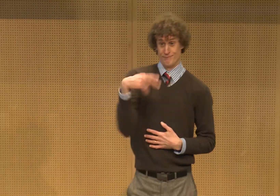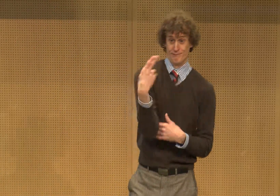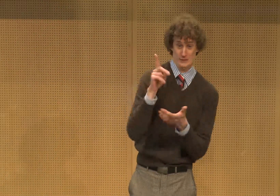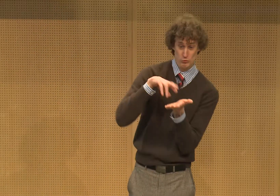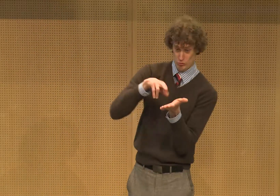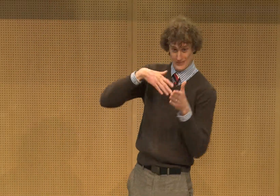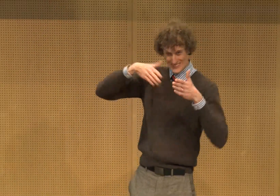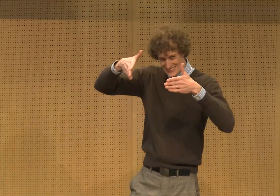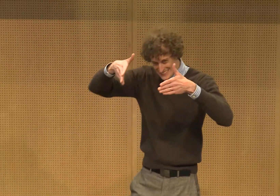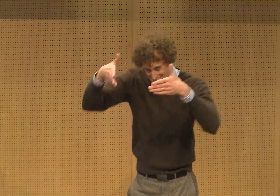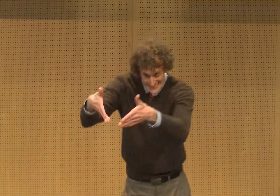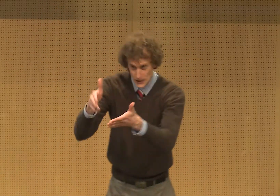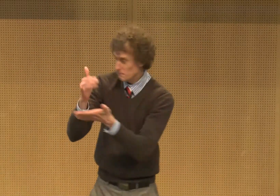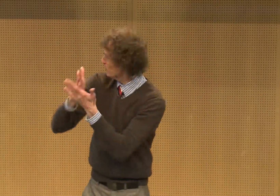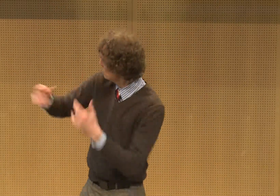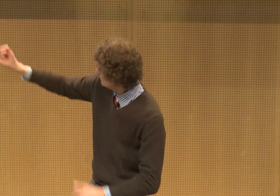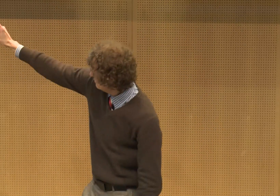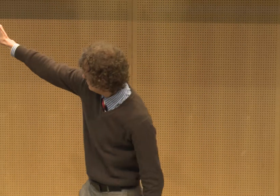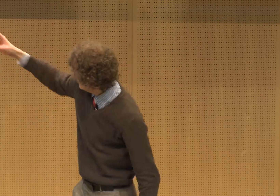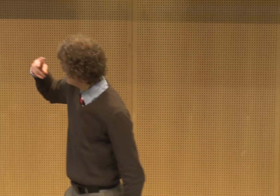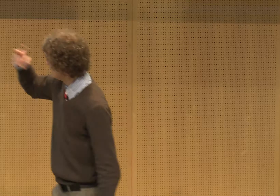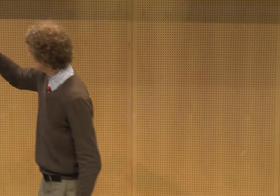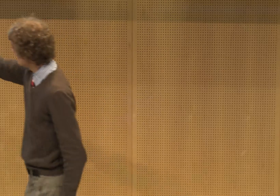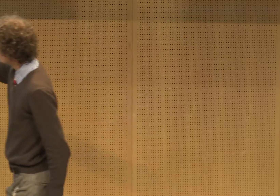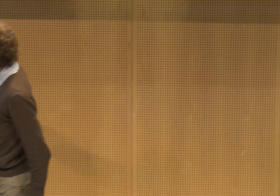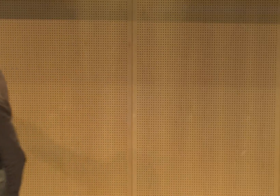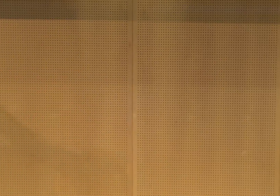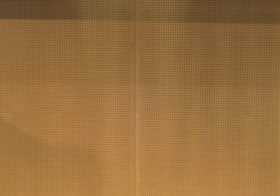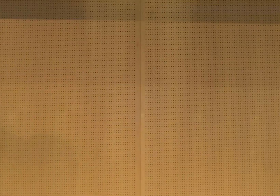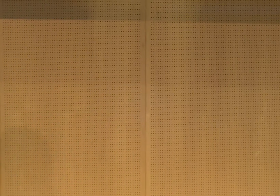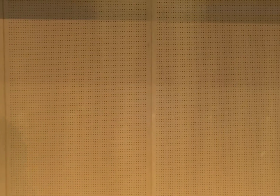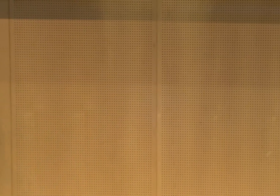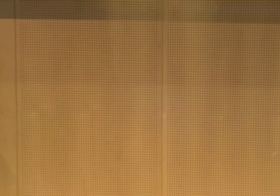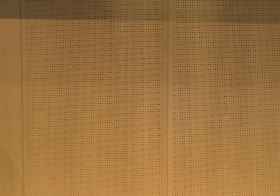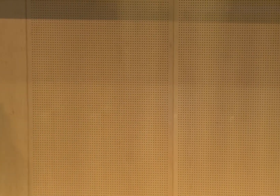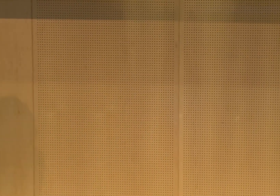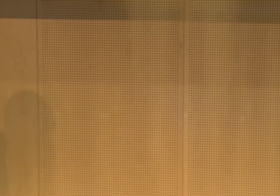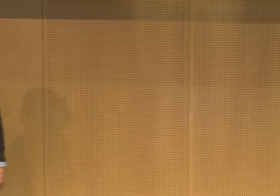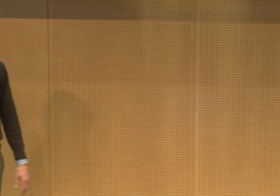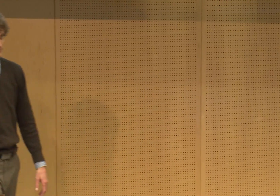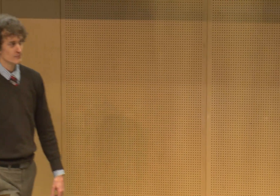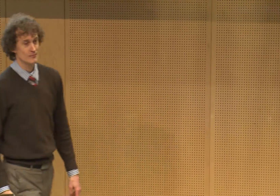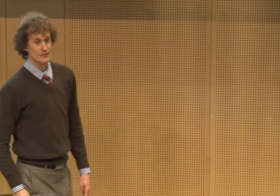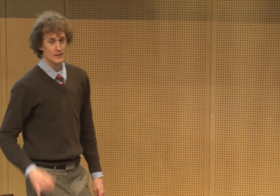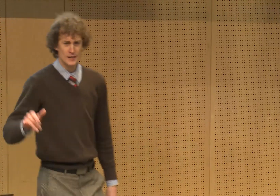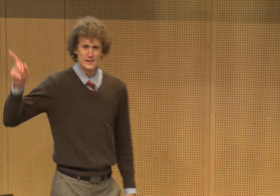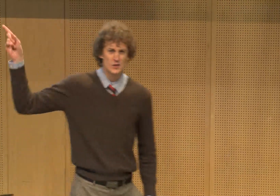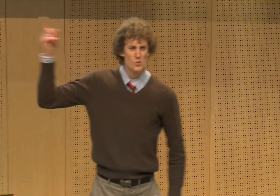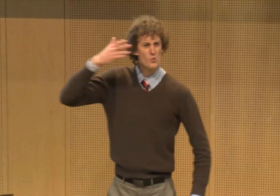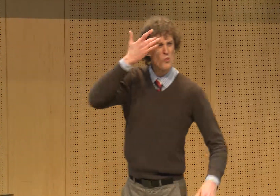My PhD research is this right here. Only this part of the calculation that's in the red box,